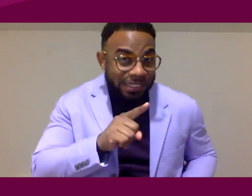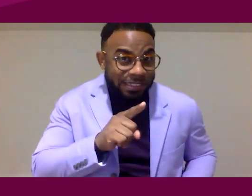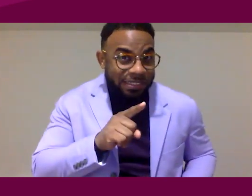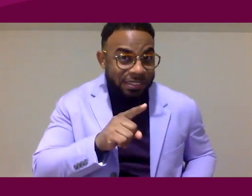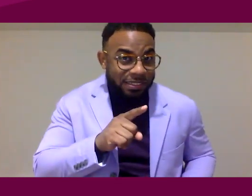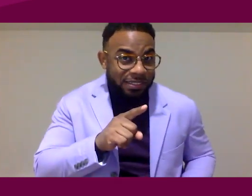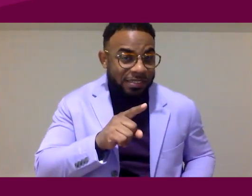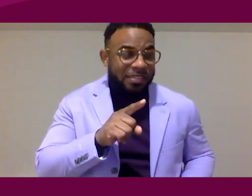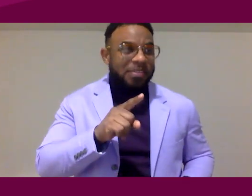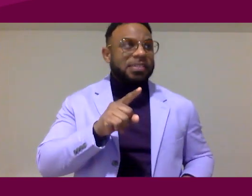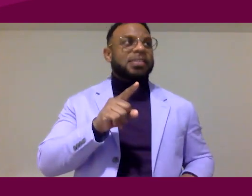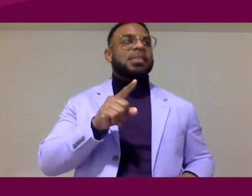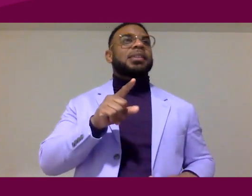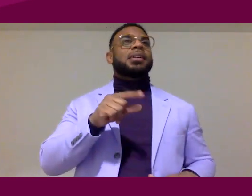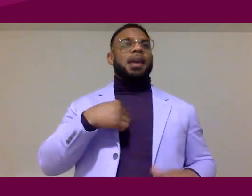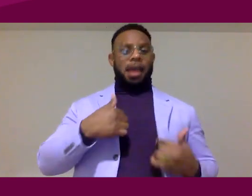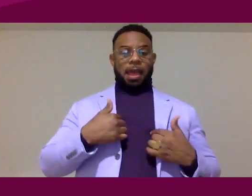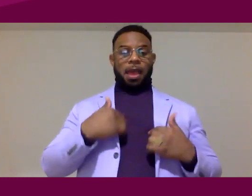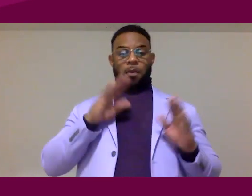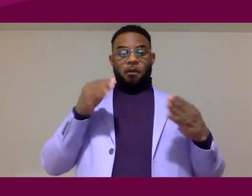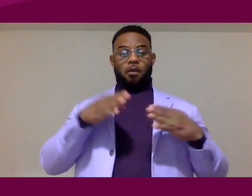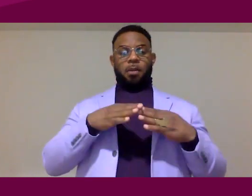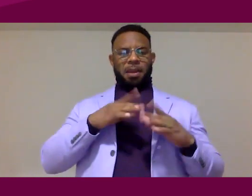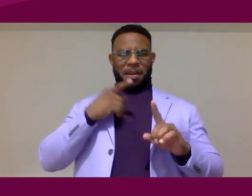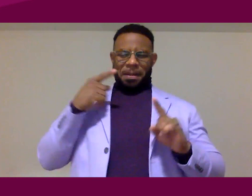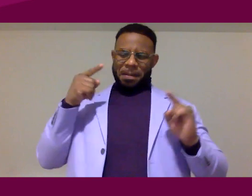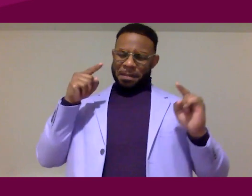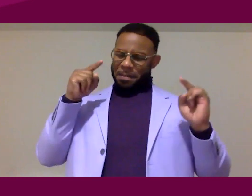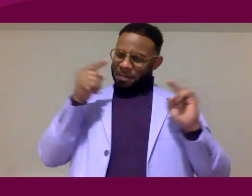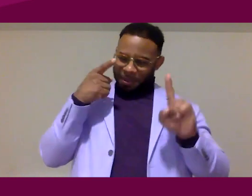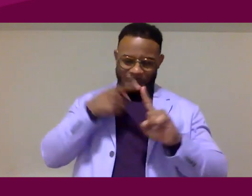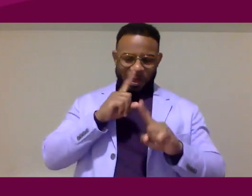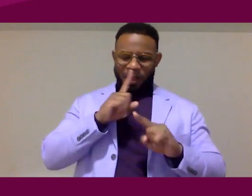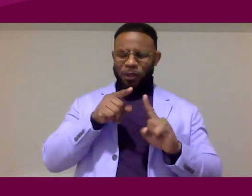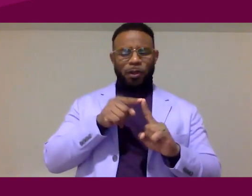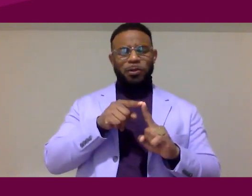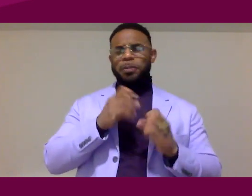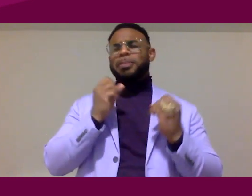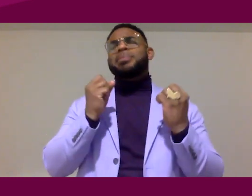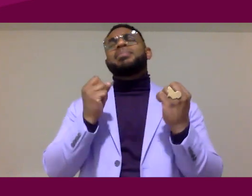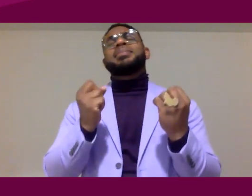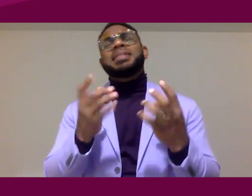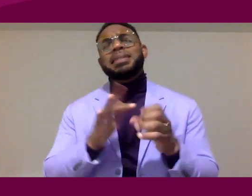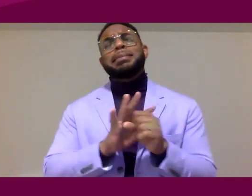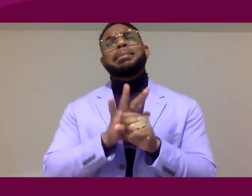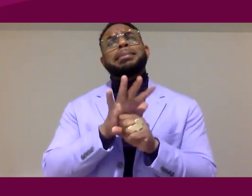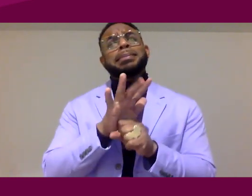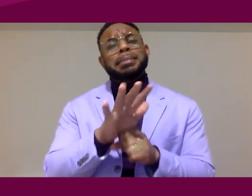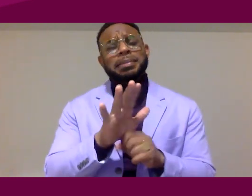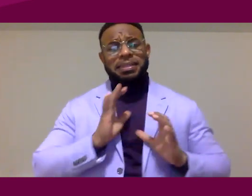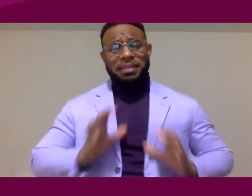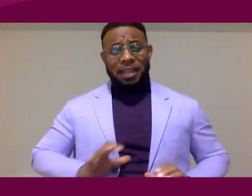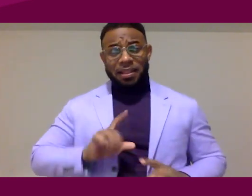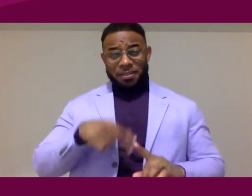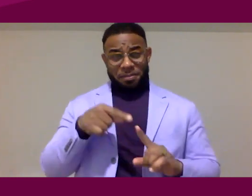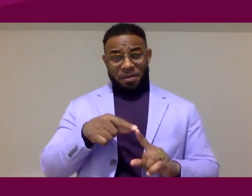And I'm going to talk about a pain point that I talk to many, many clients about, which